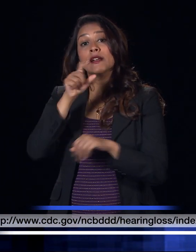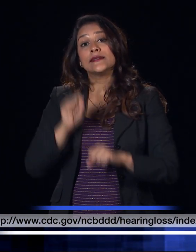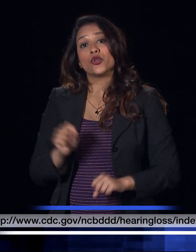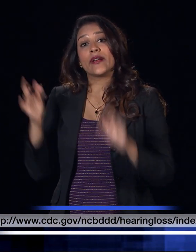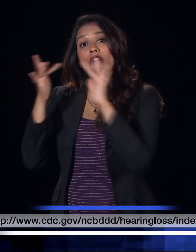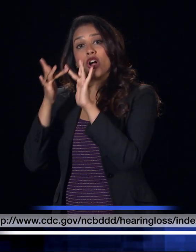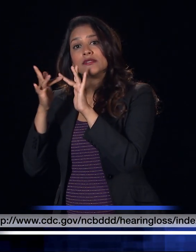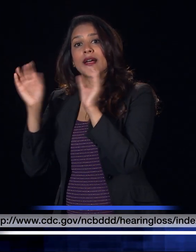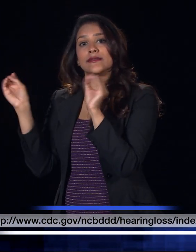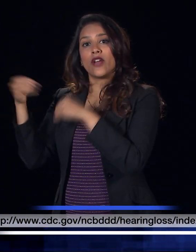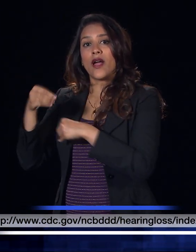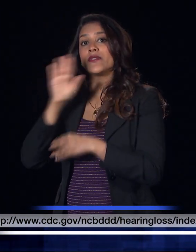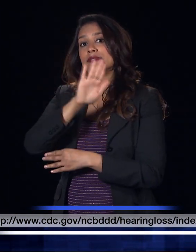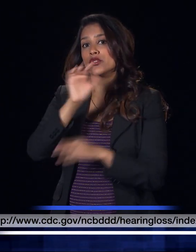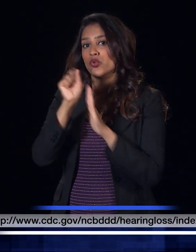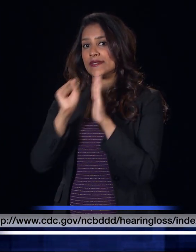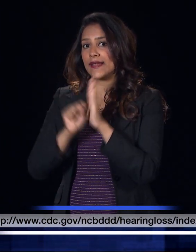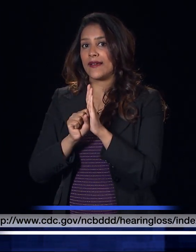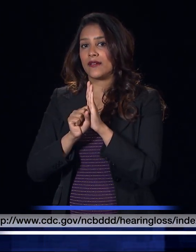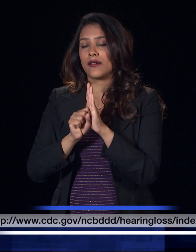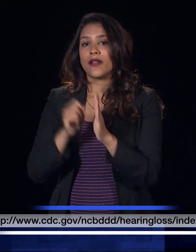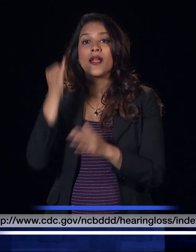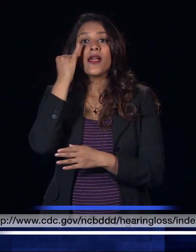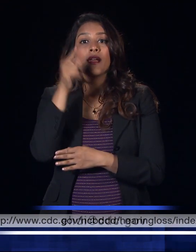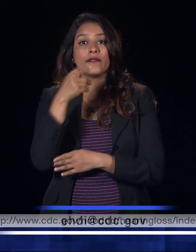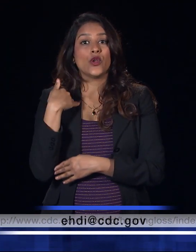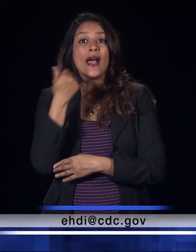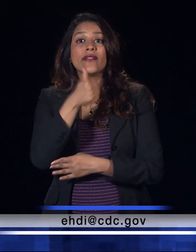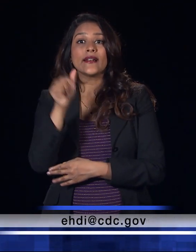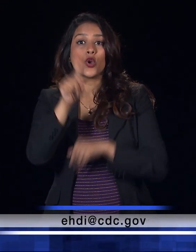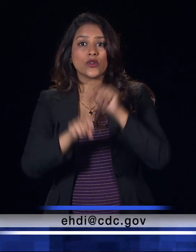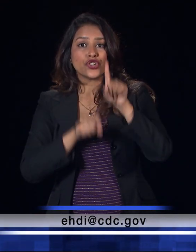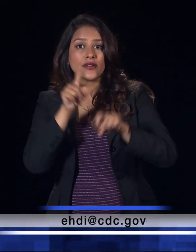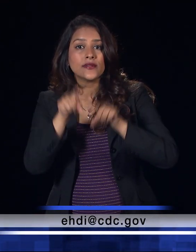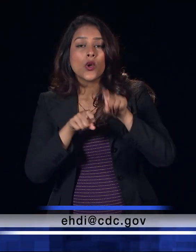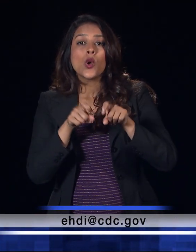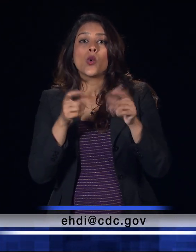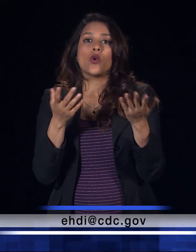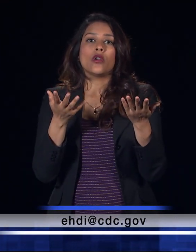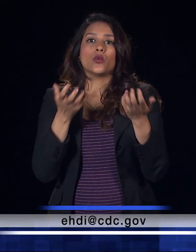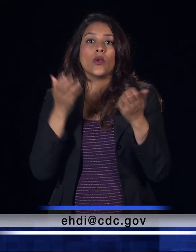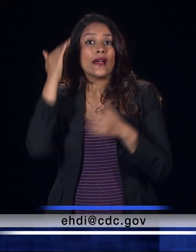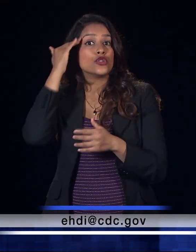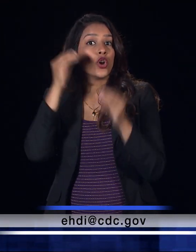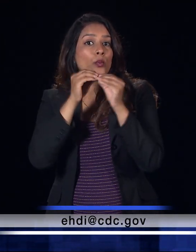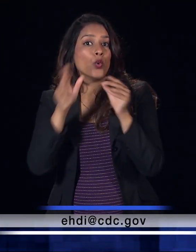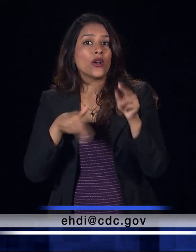so you can contact the office in your state. If you have any questions or would like to know more